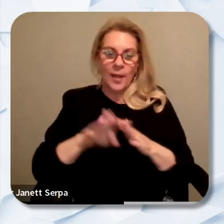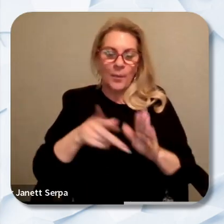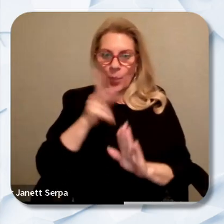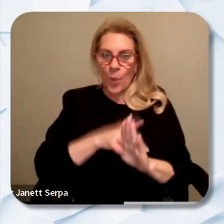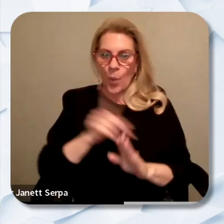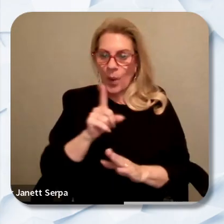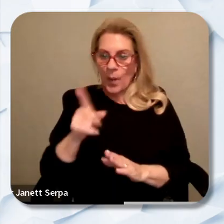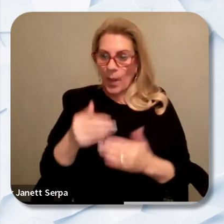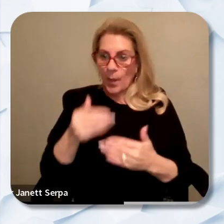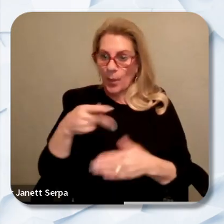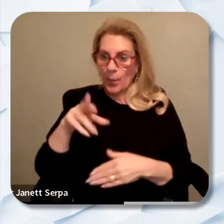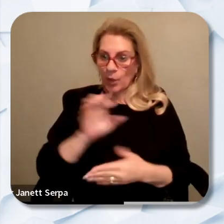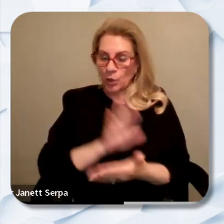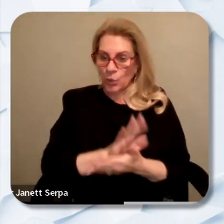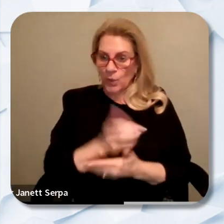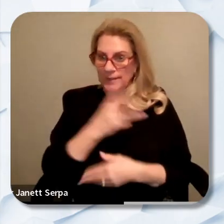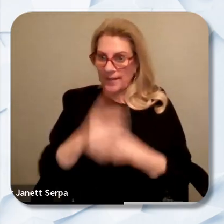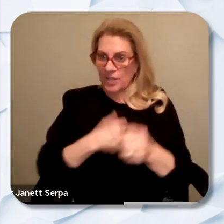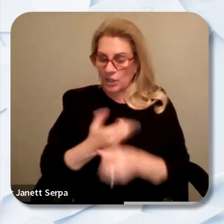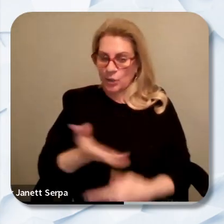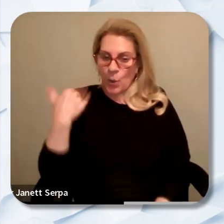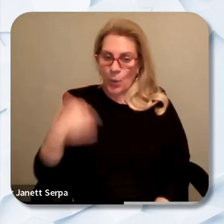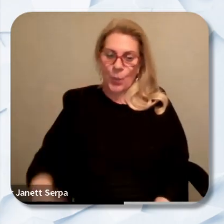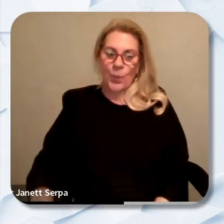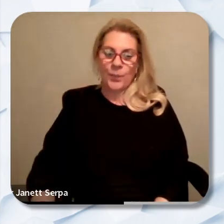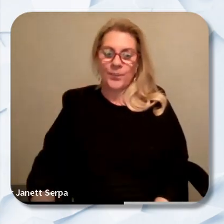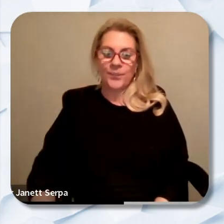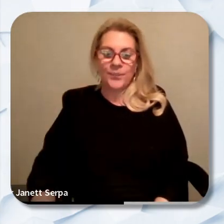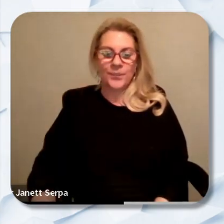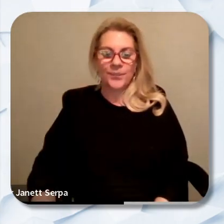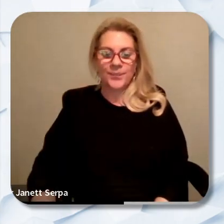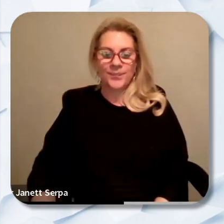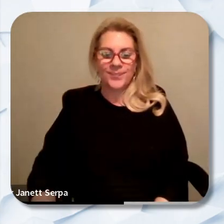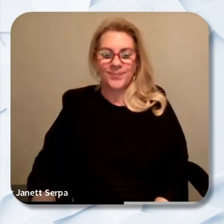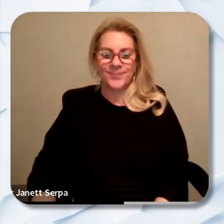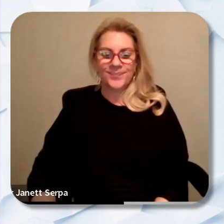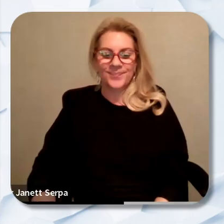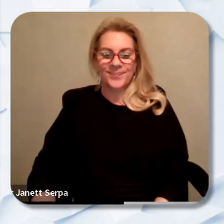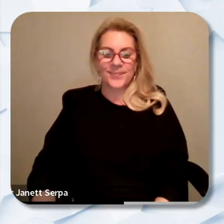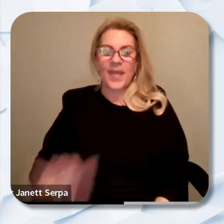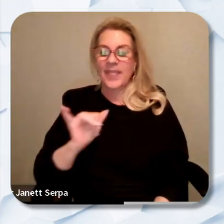were preschoolers several years ago. This personal experience allows her to understand the need for